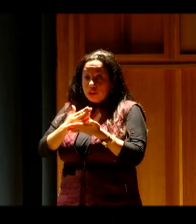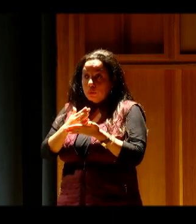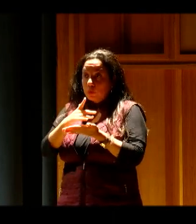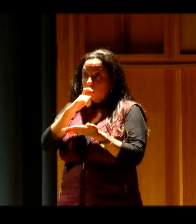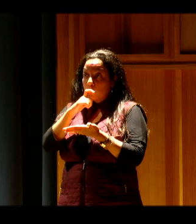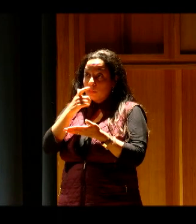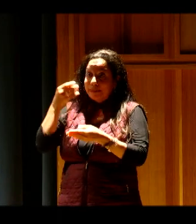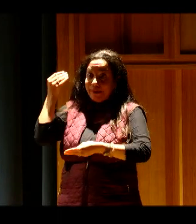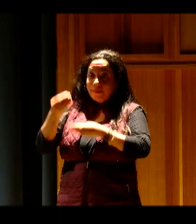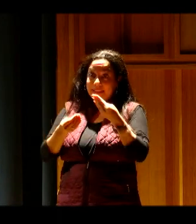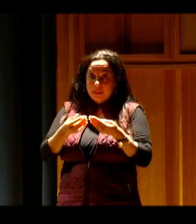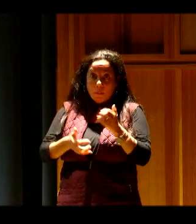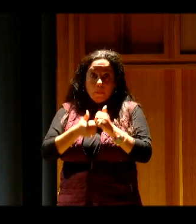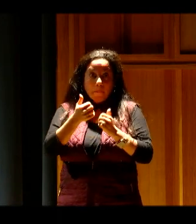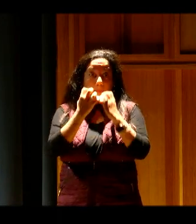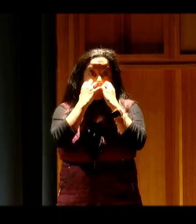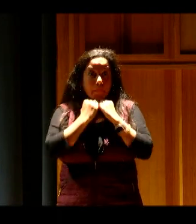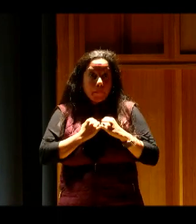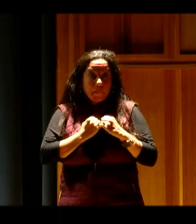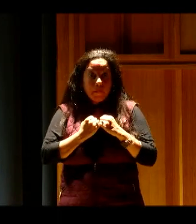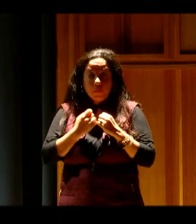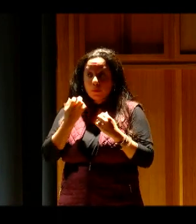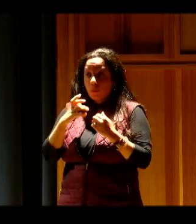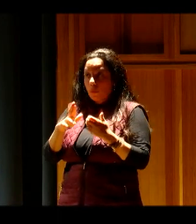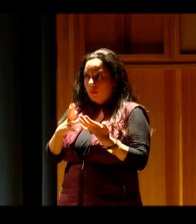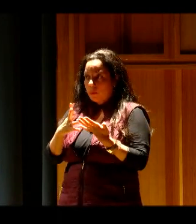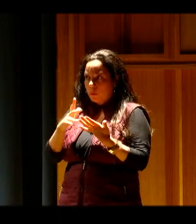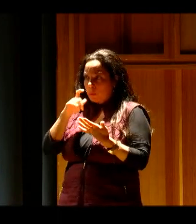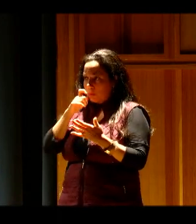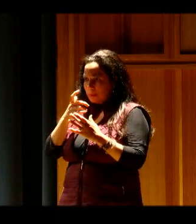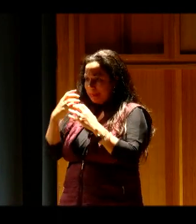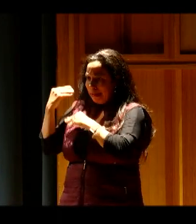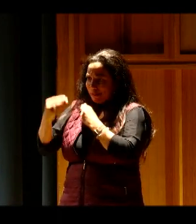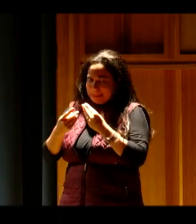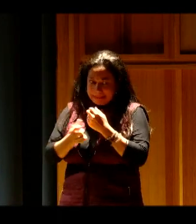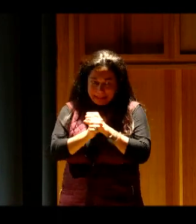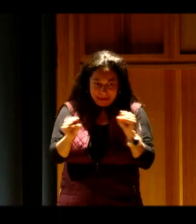Whose heritage gets saved and whose doesn't it's a question of equity.